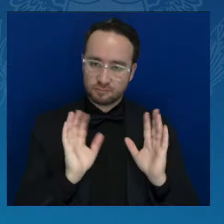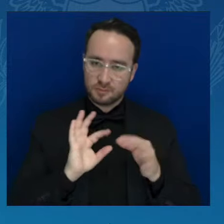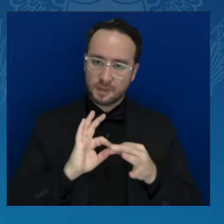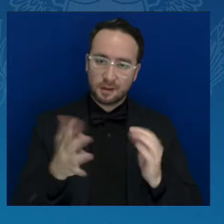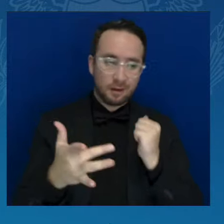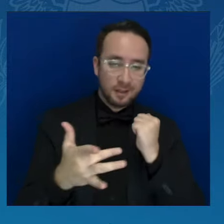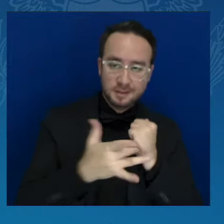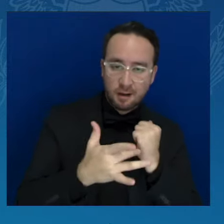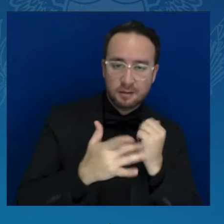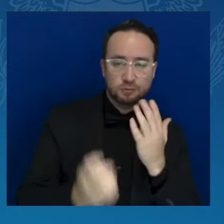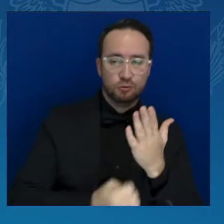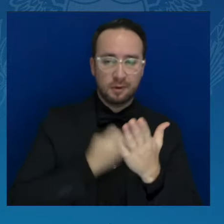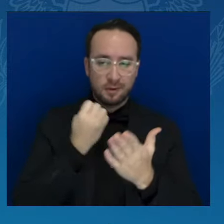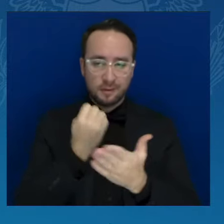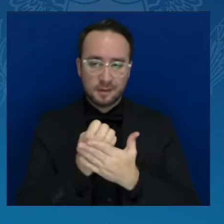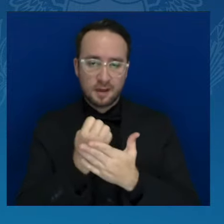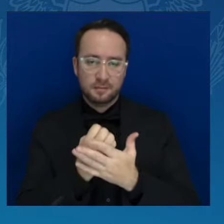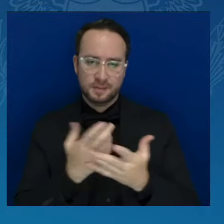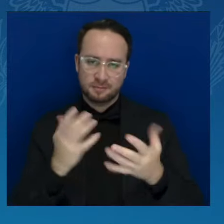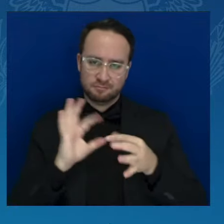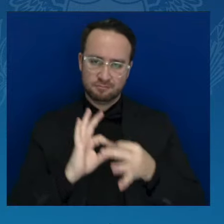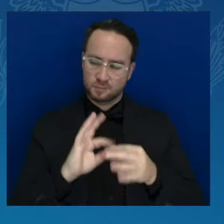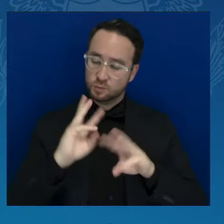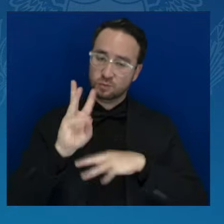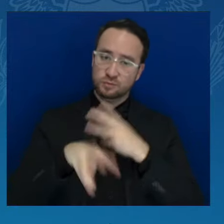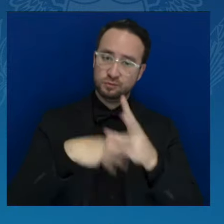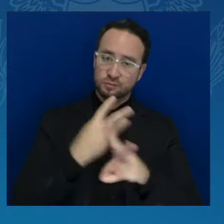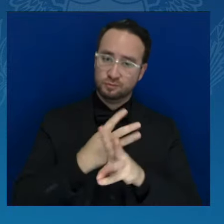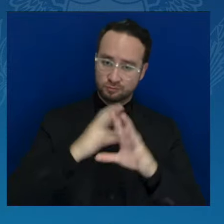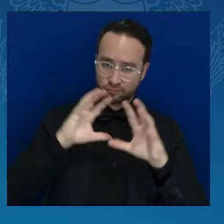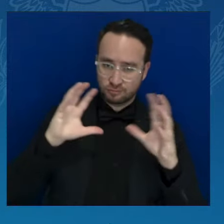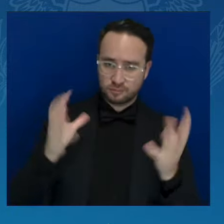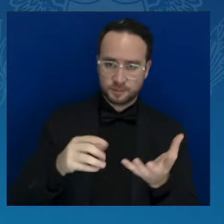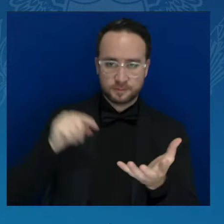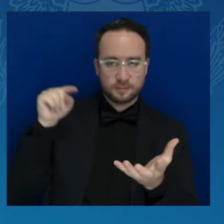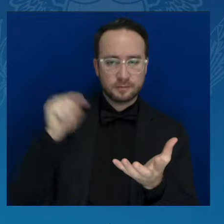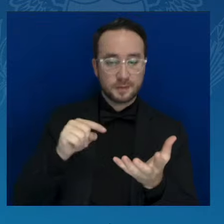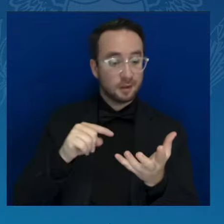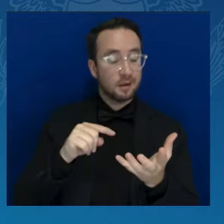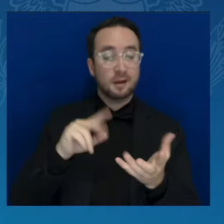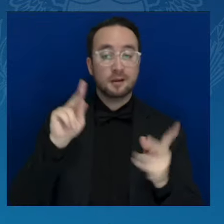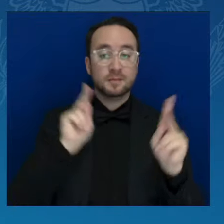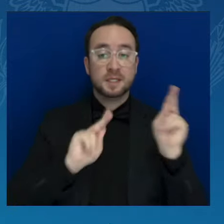And again, it's so good to be with colleagues from across the government on this here today.